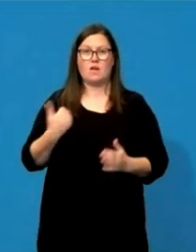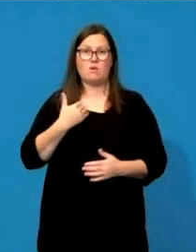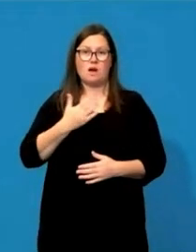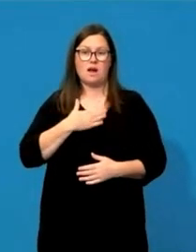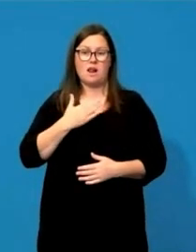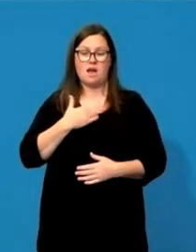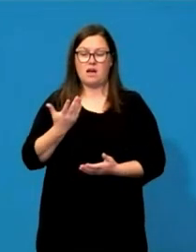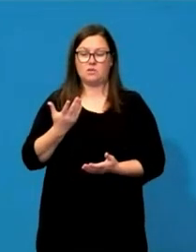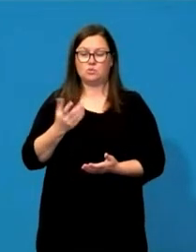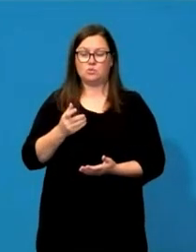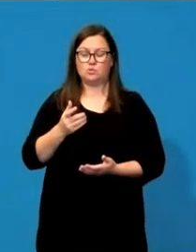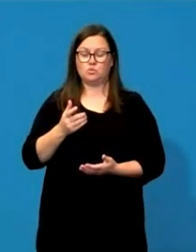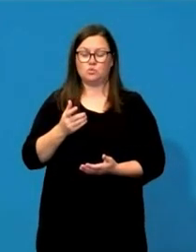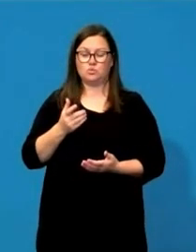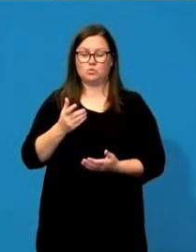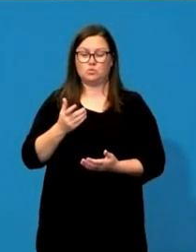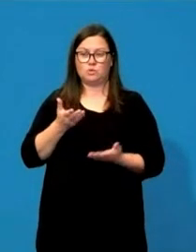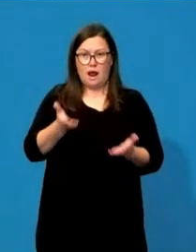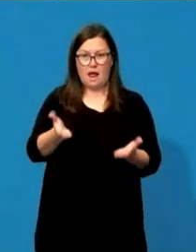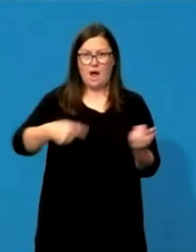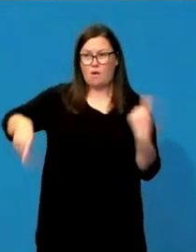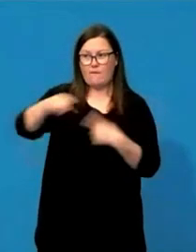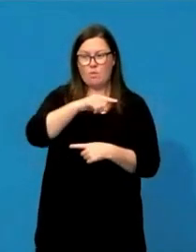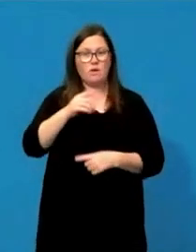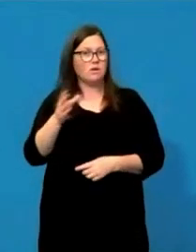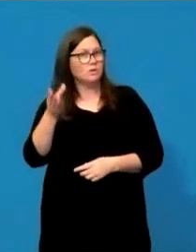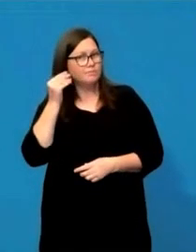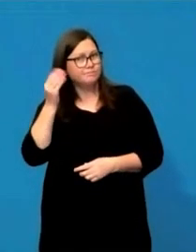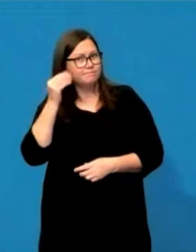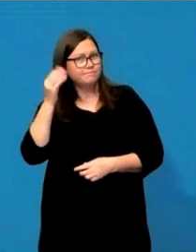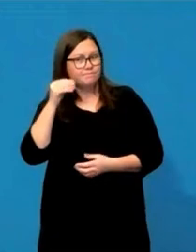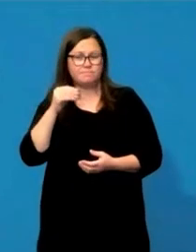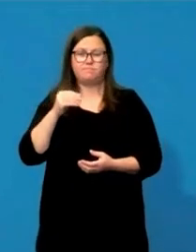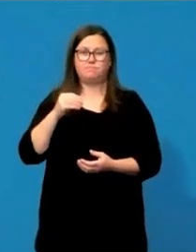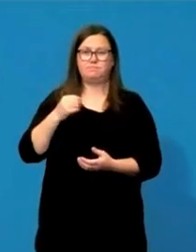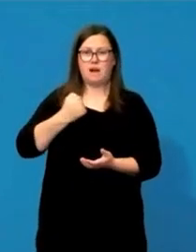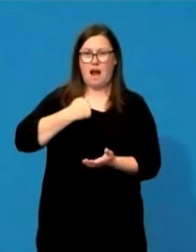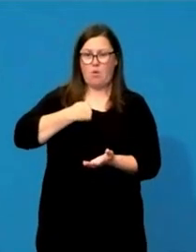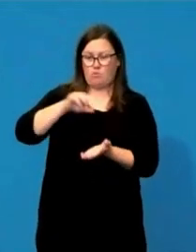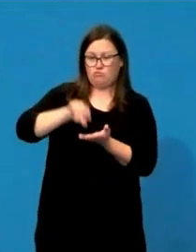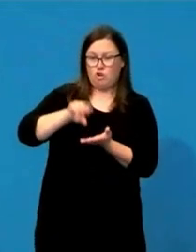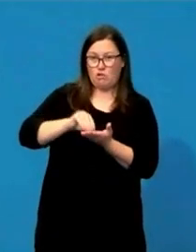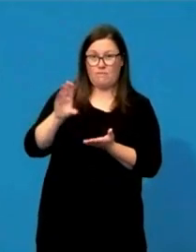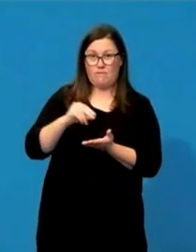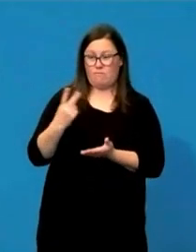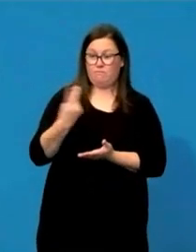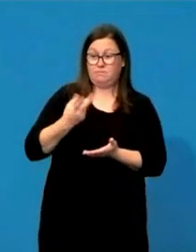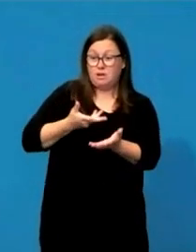And that's doc ID IND.0168.0002.0001.